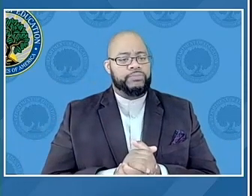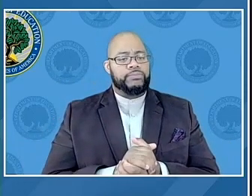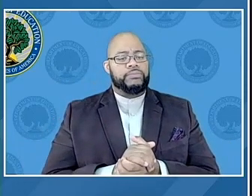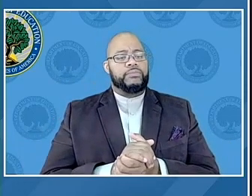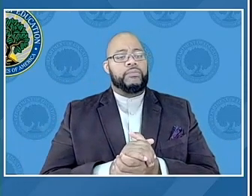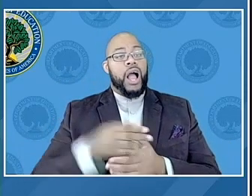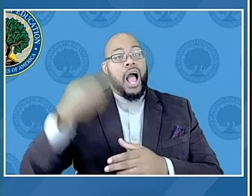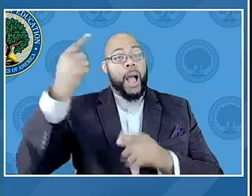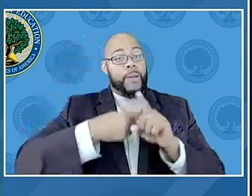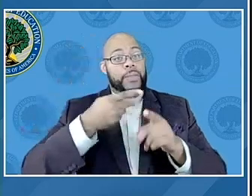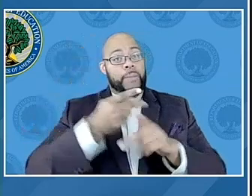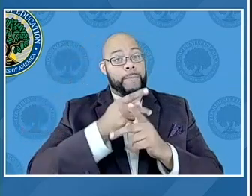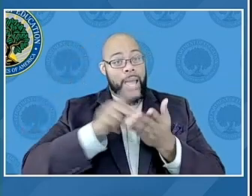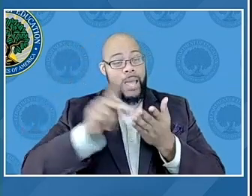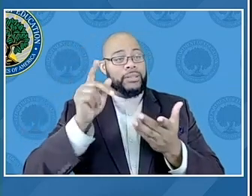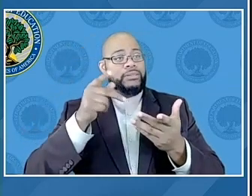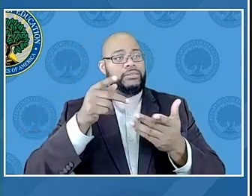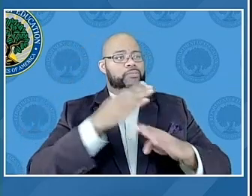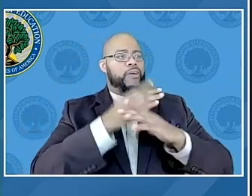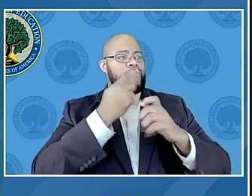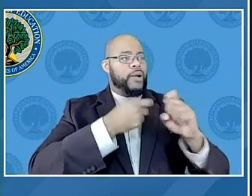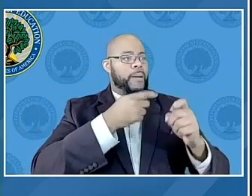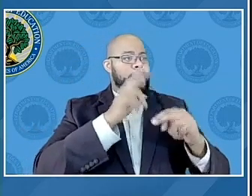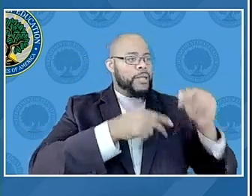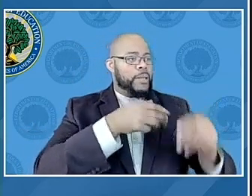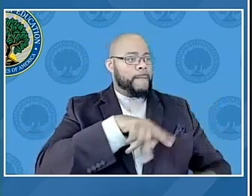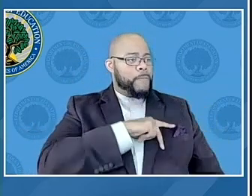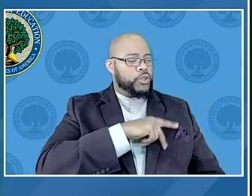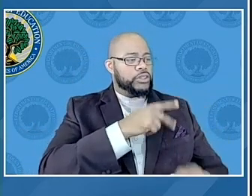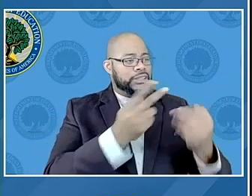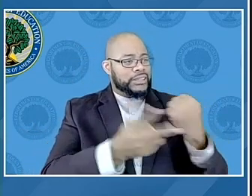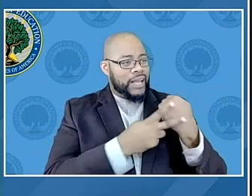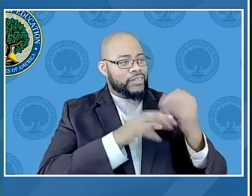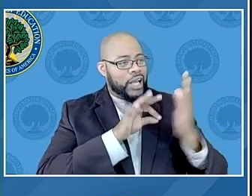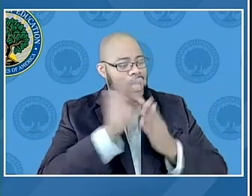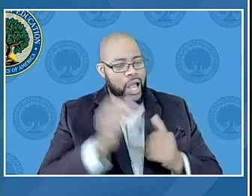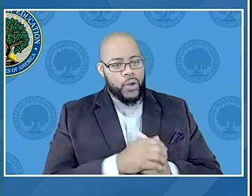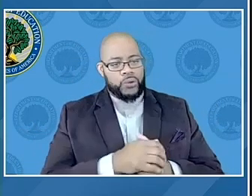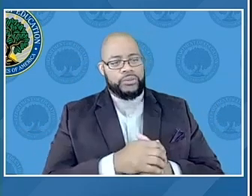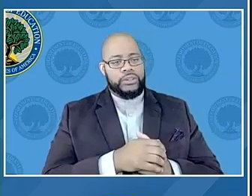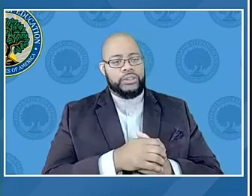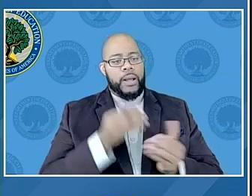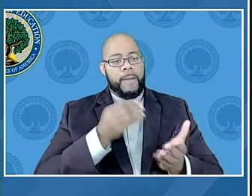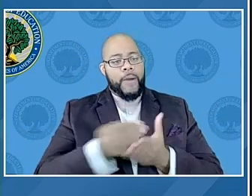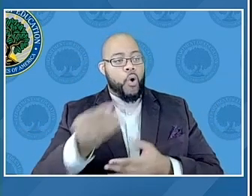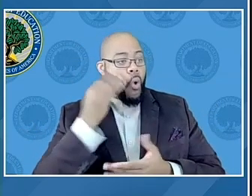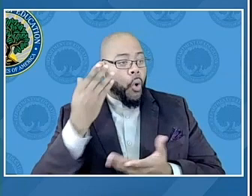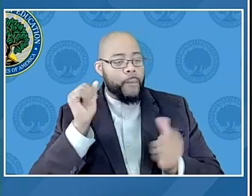borrowers from building personal savings accounts, purchasing a home, making a down payment on a home.